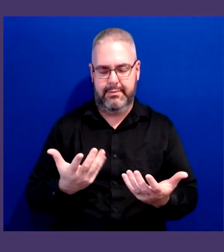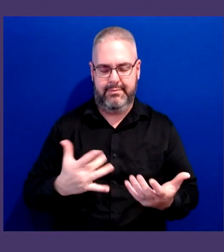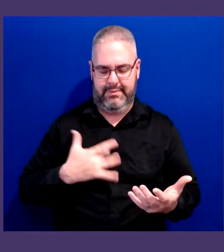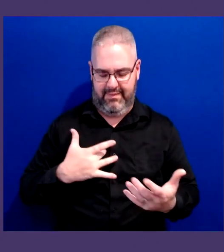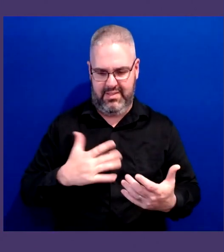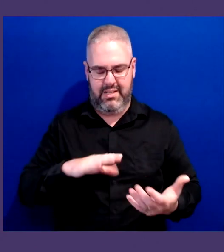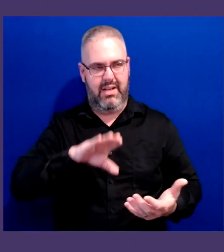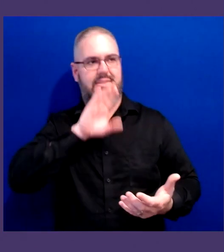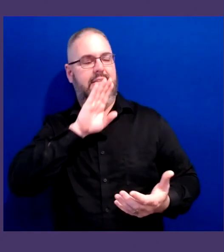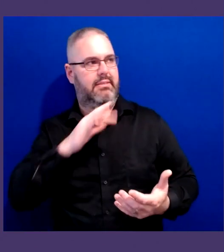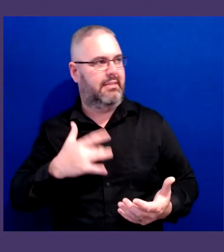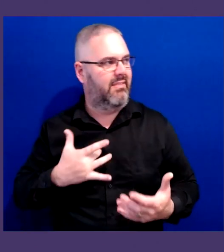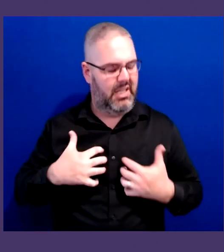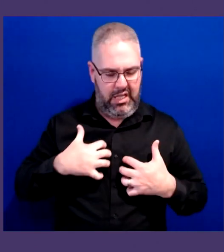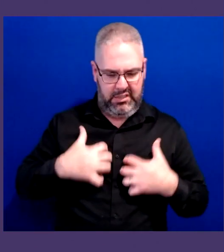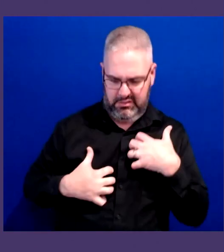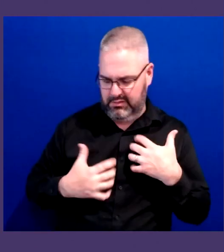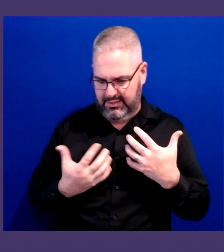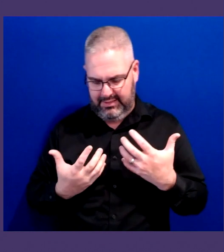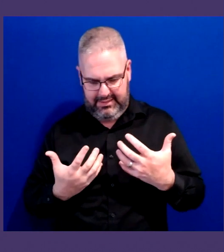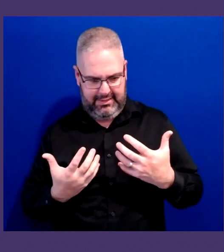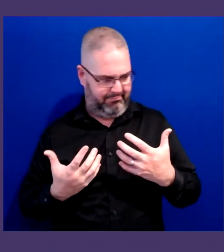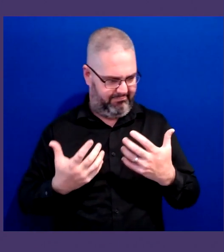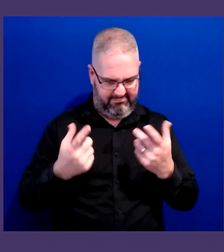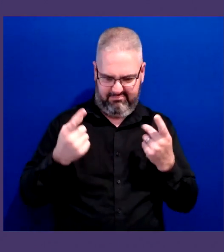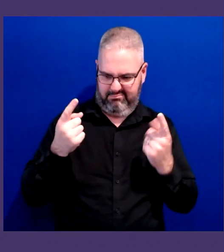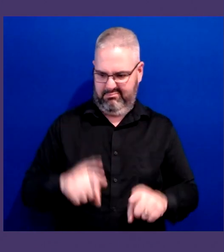From that, it allows you to connect to others.